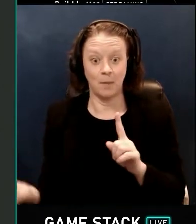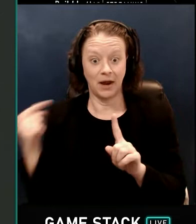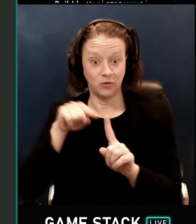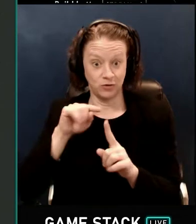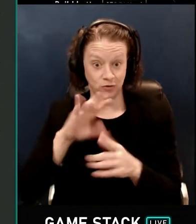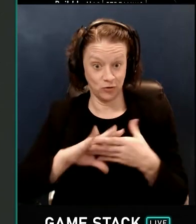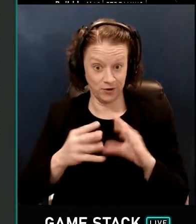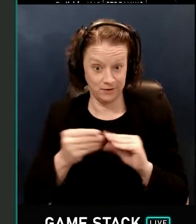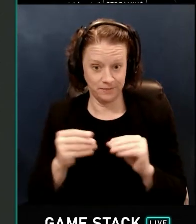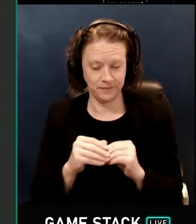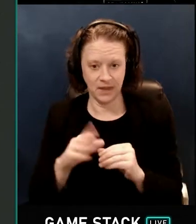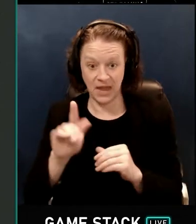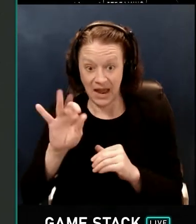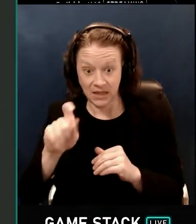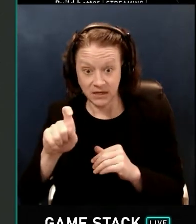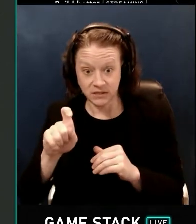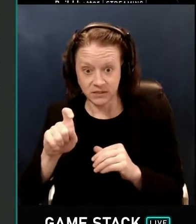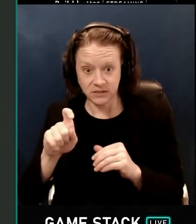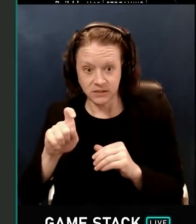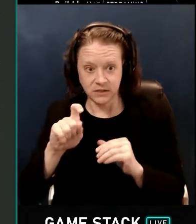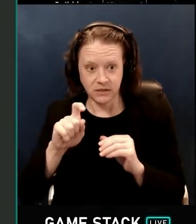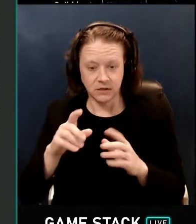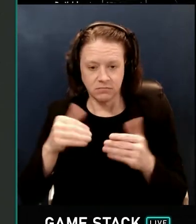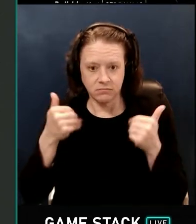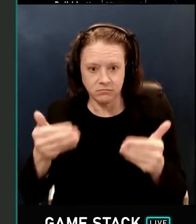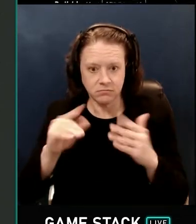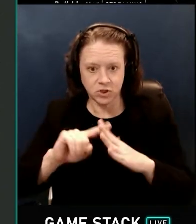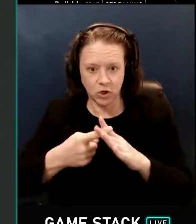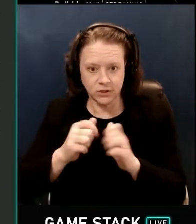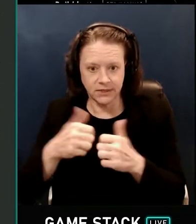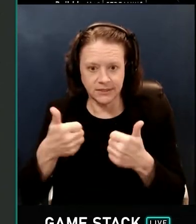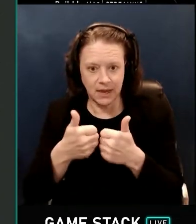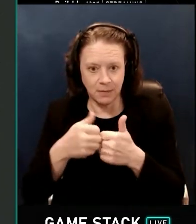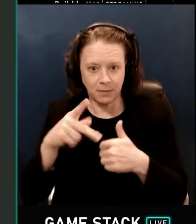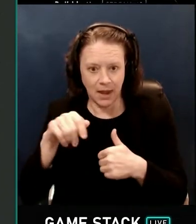Alex launches Game Pass and in mere seconds the game is running.